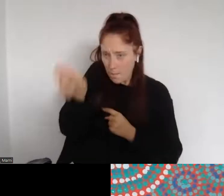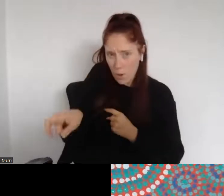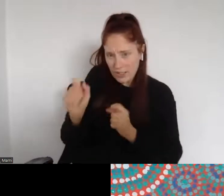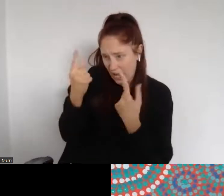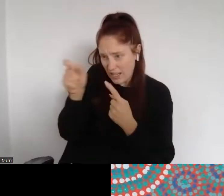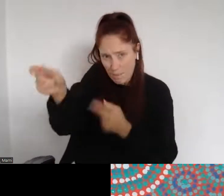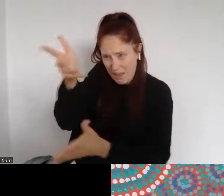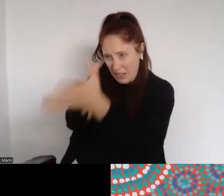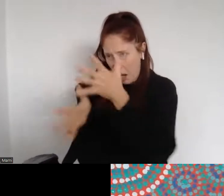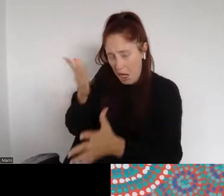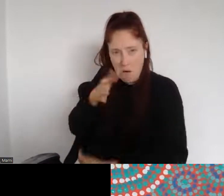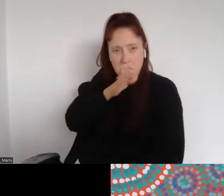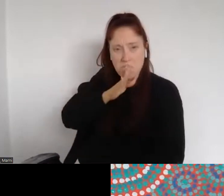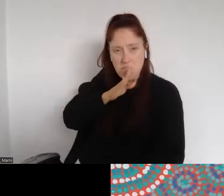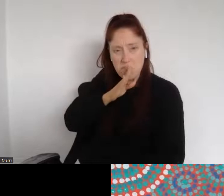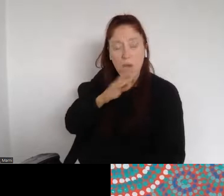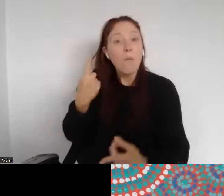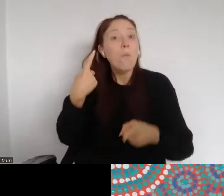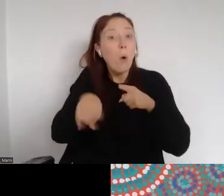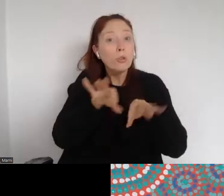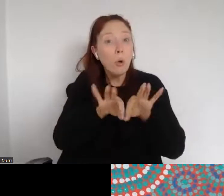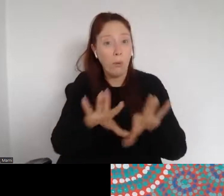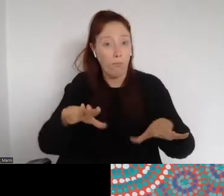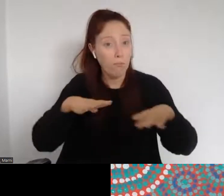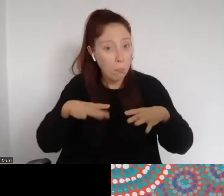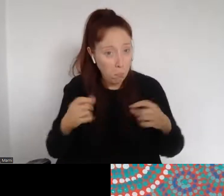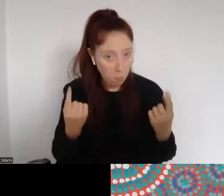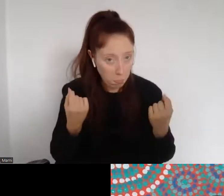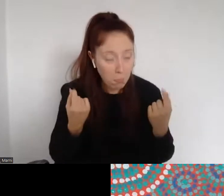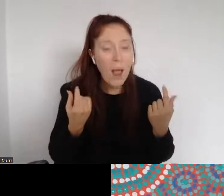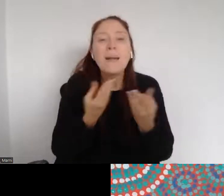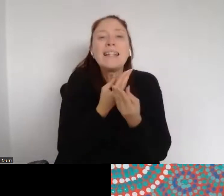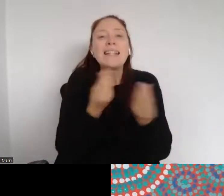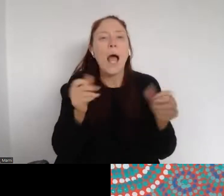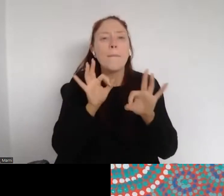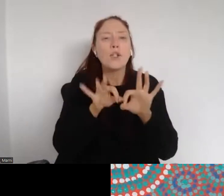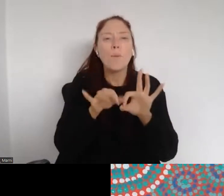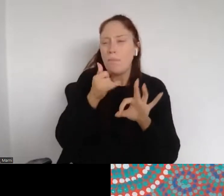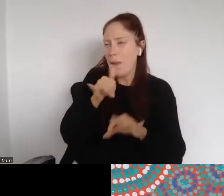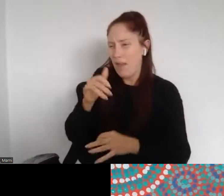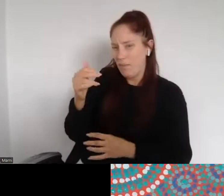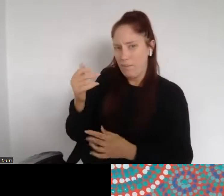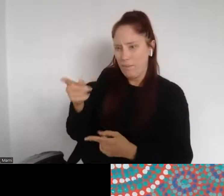Most interpreters are good, yet there may be a few who individuals may not feel comfortable with.